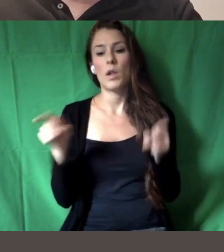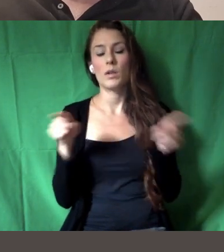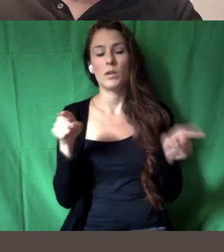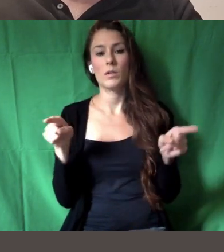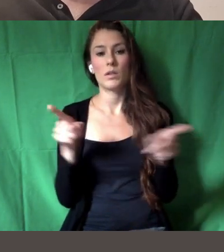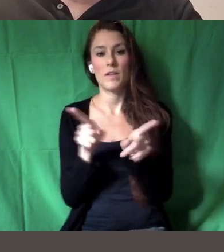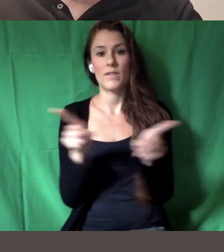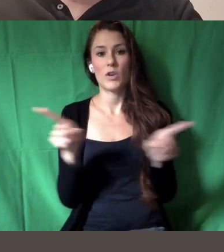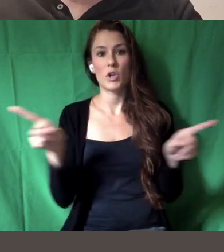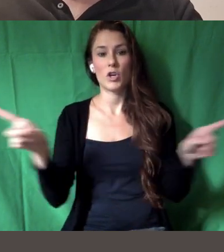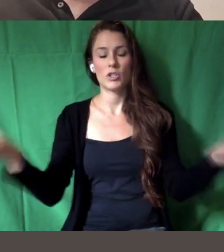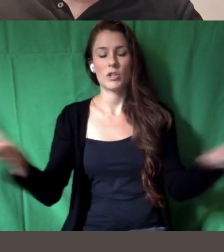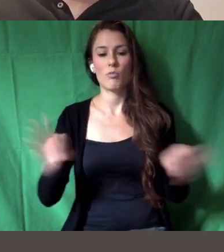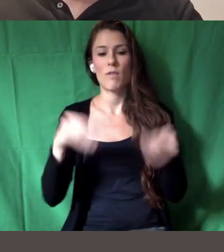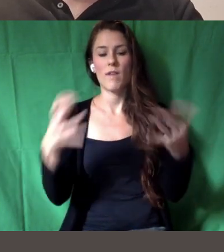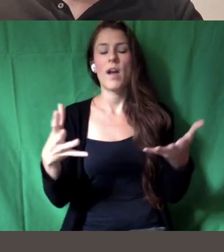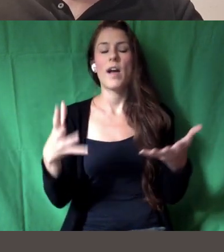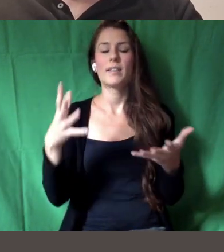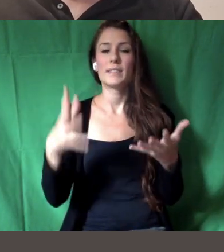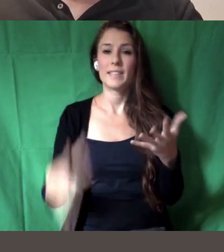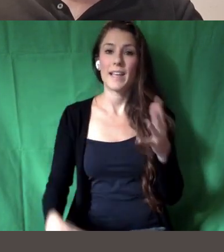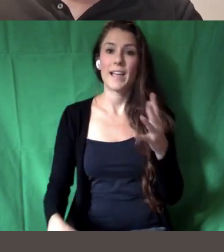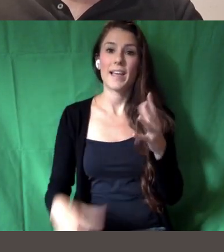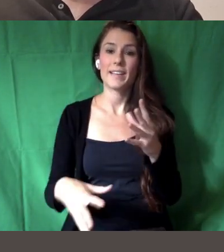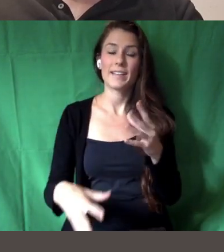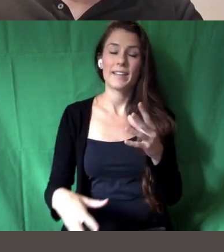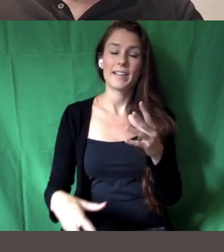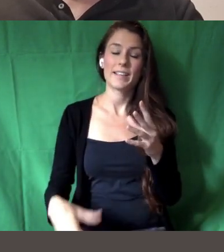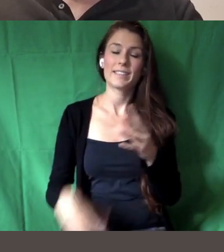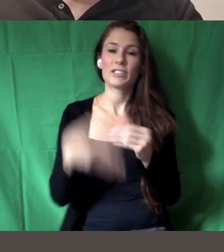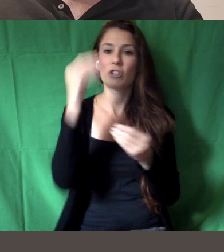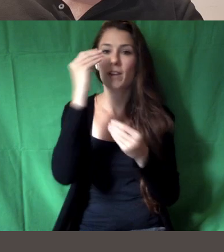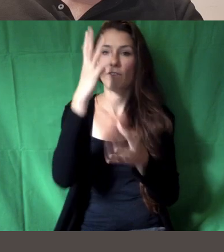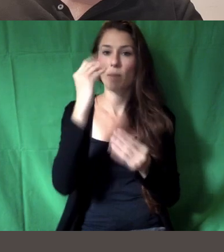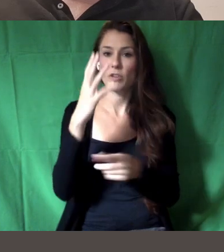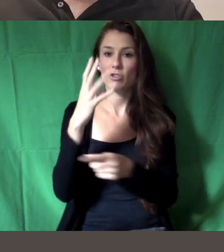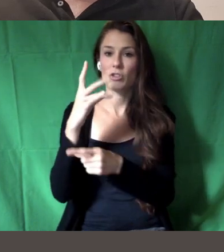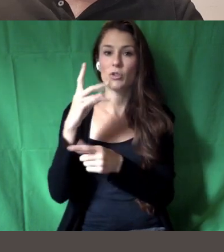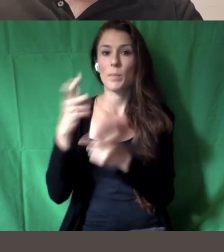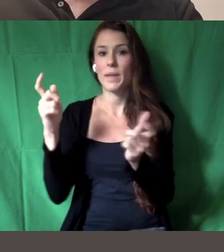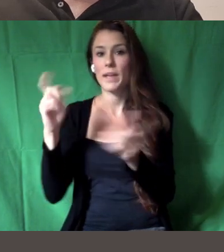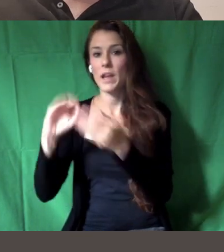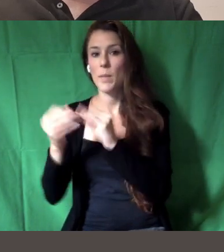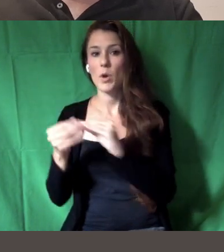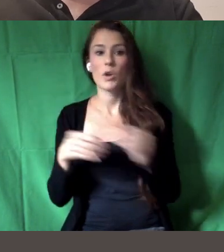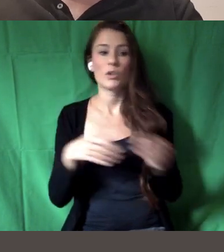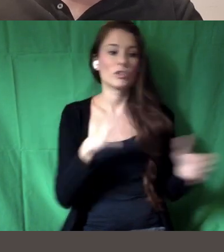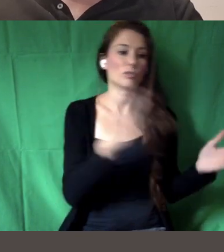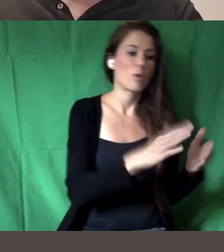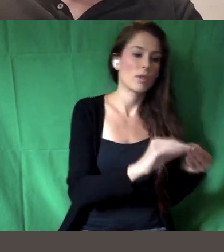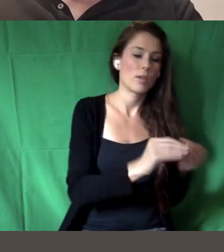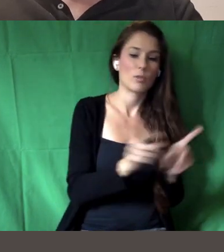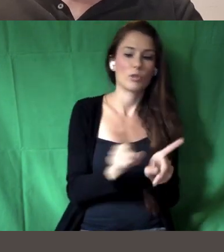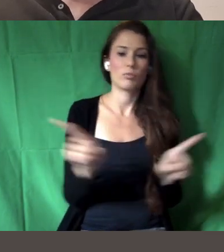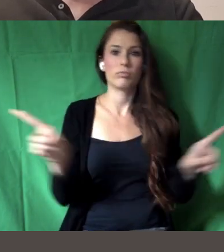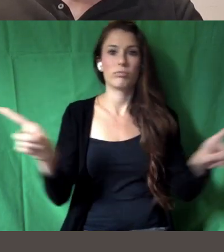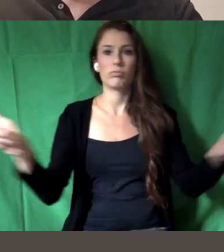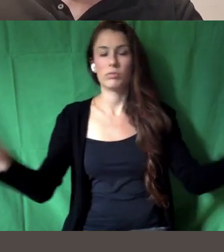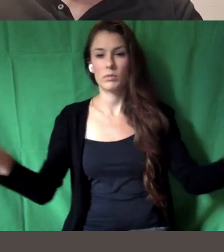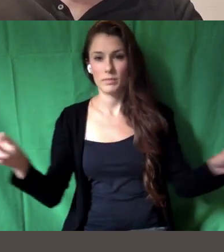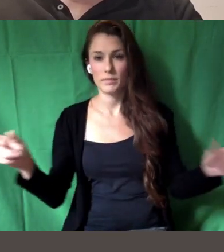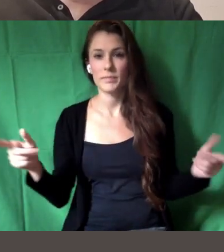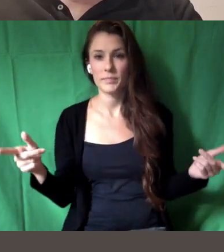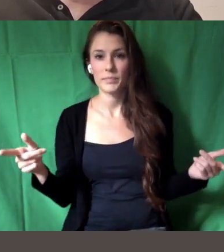metrics diverge, it provides an additional insight and underline performance versus cost and consistency